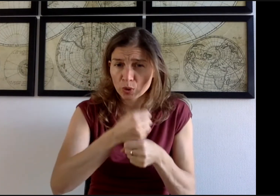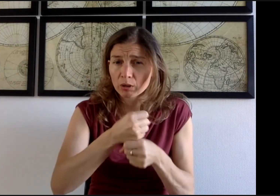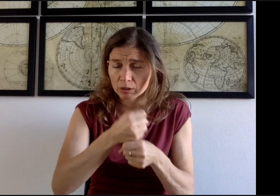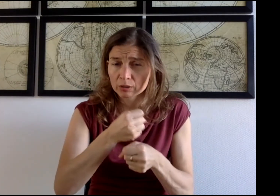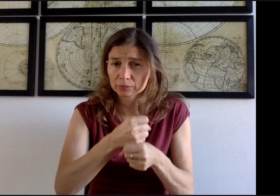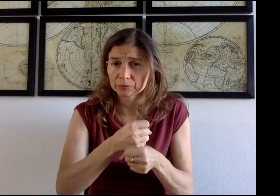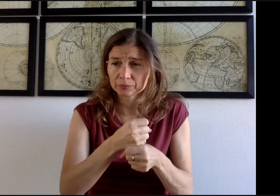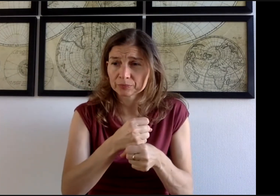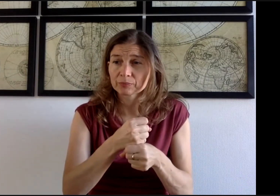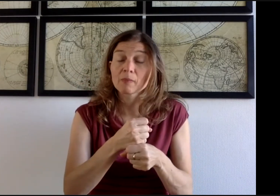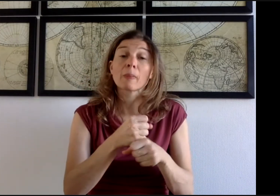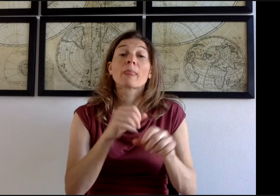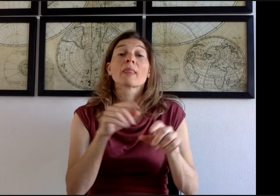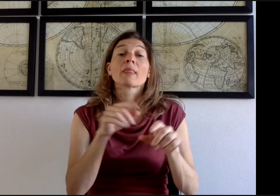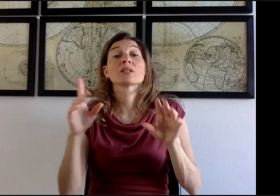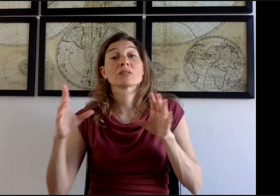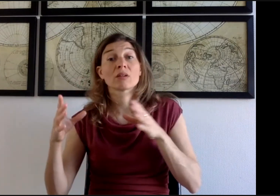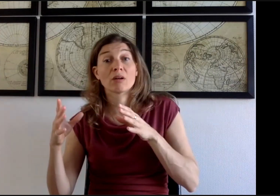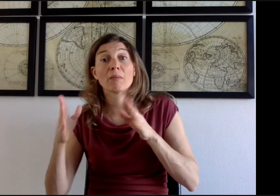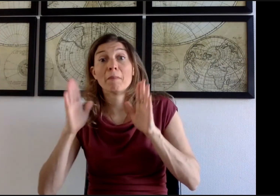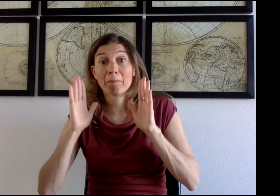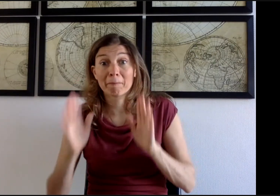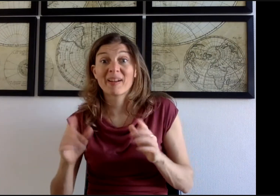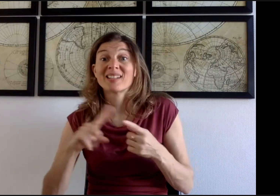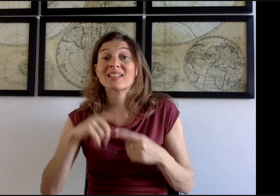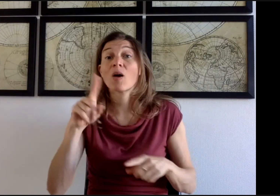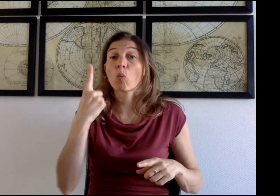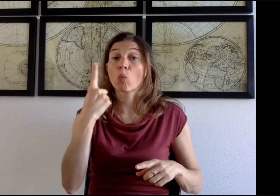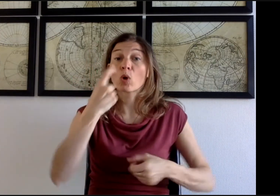A shift means 14 hours or more.